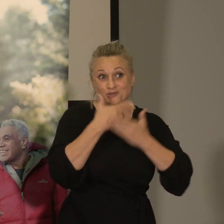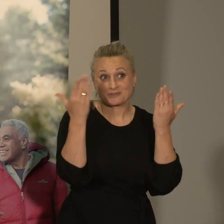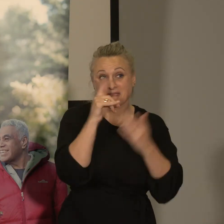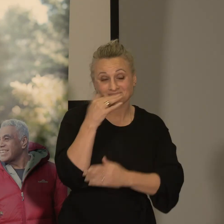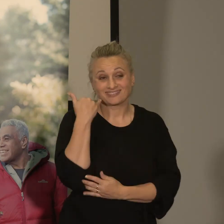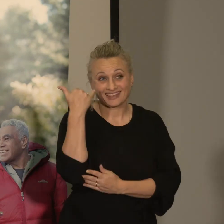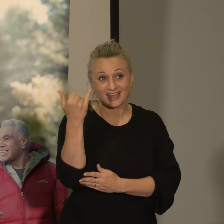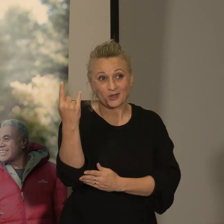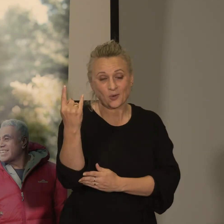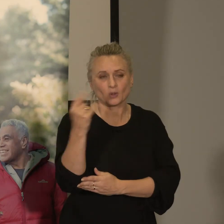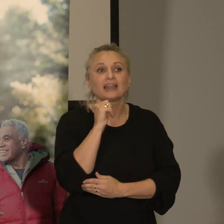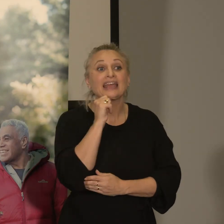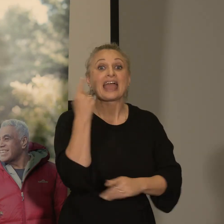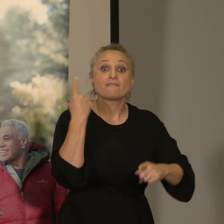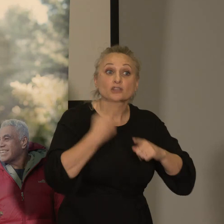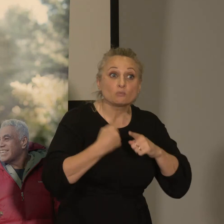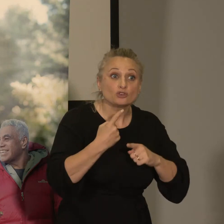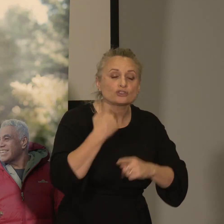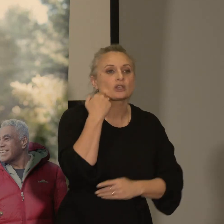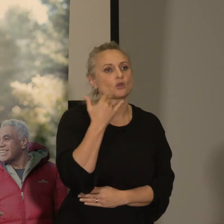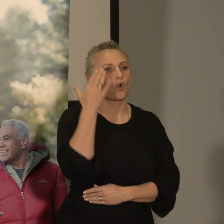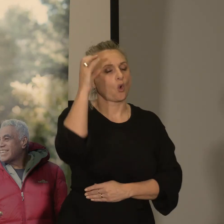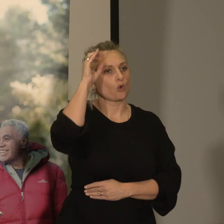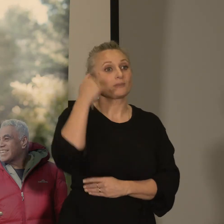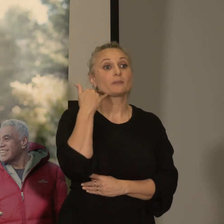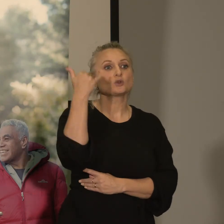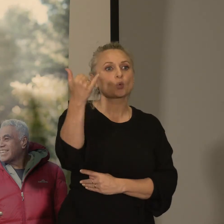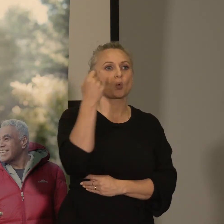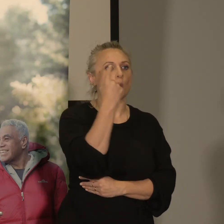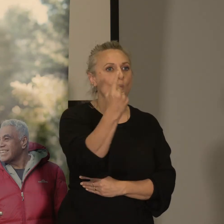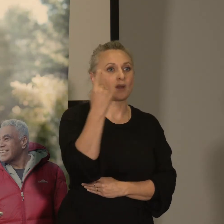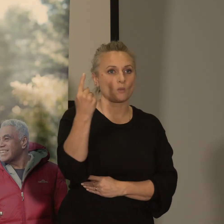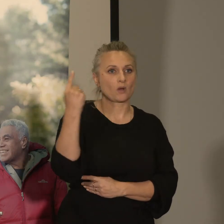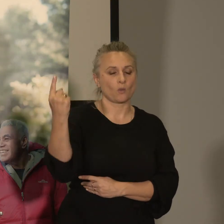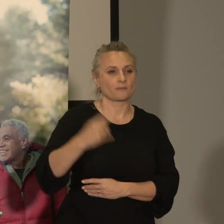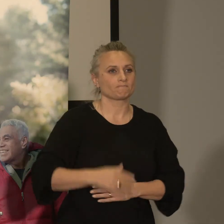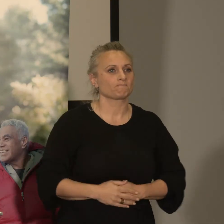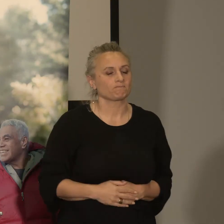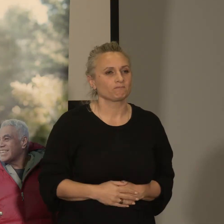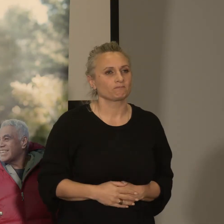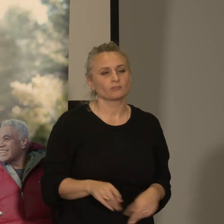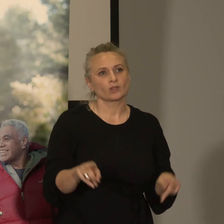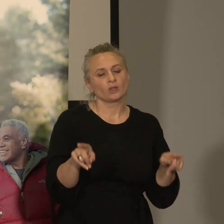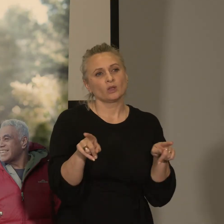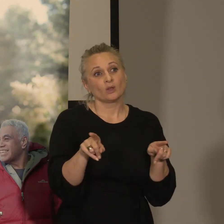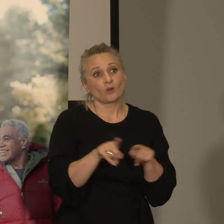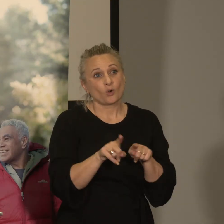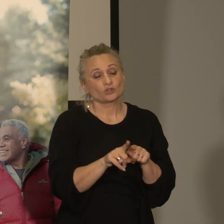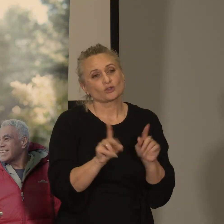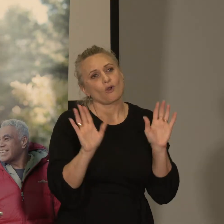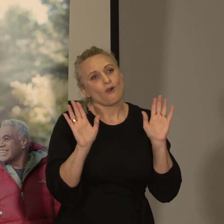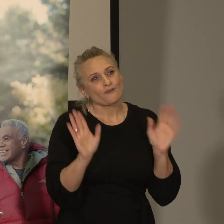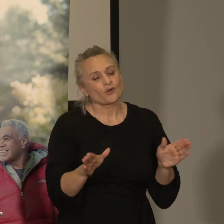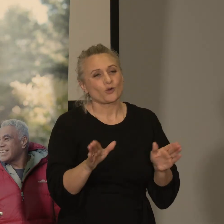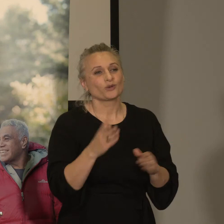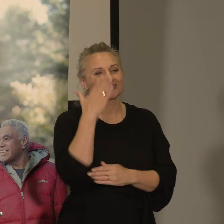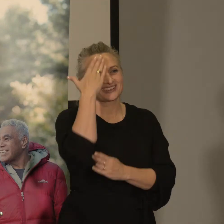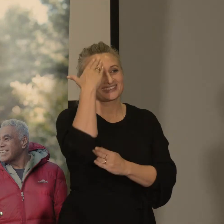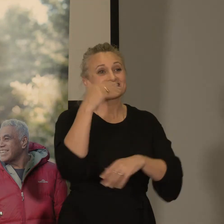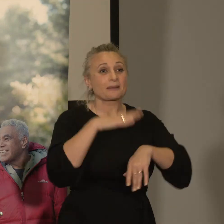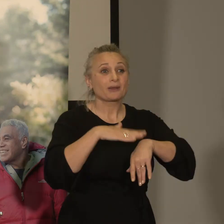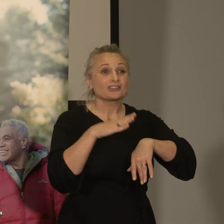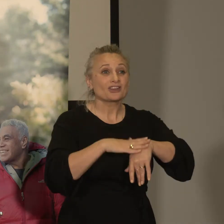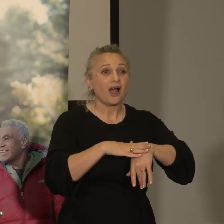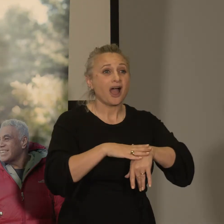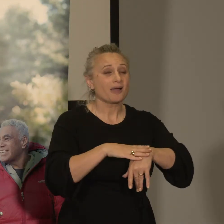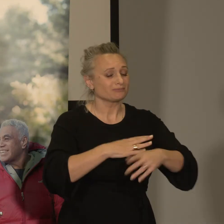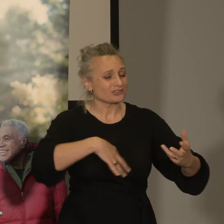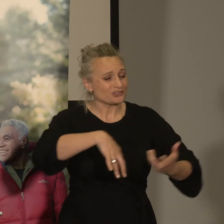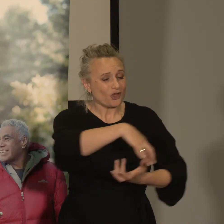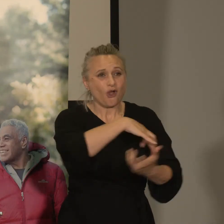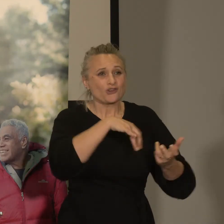If it's an emergency, always